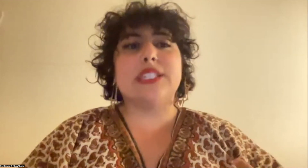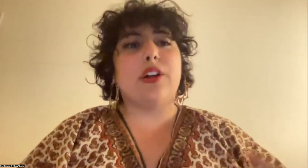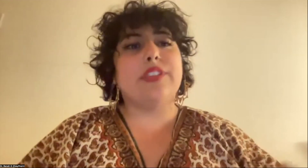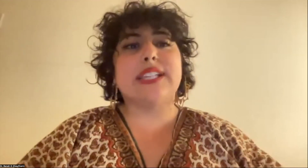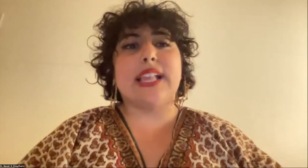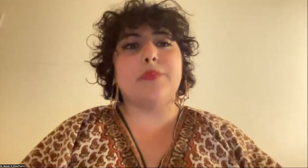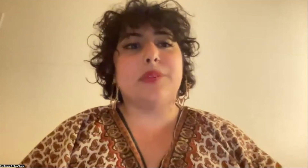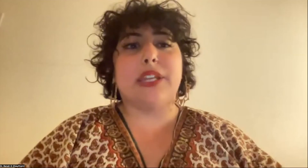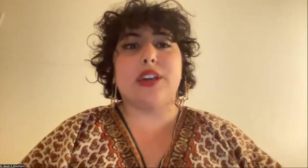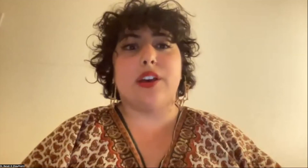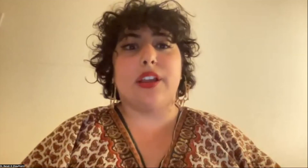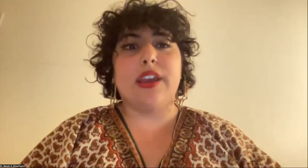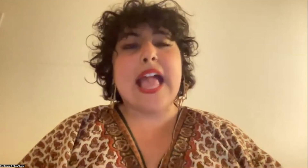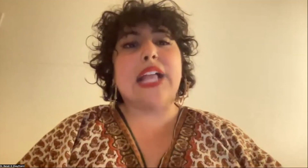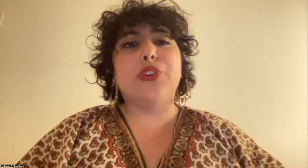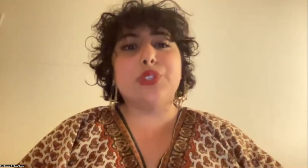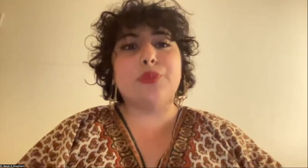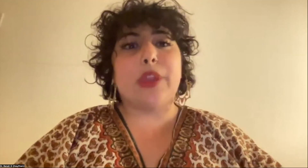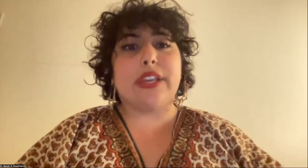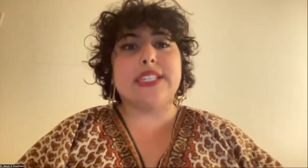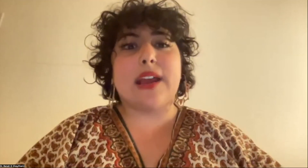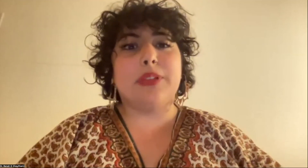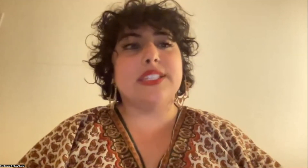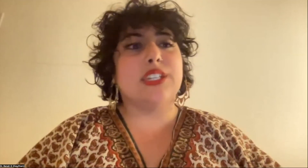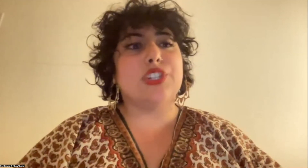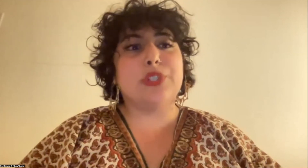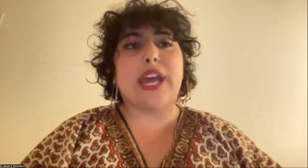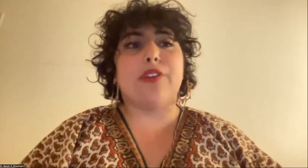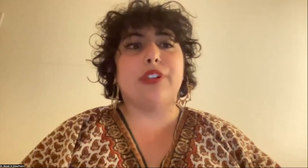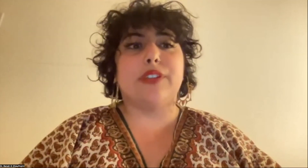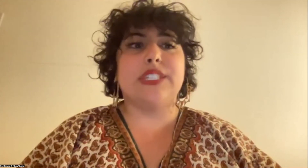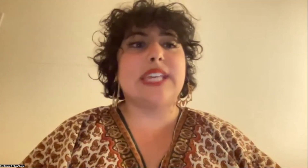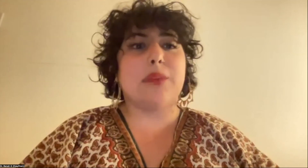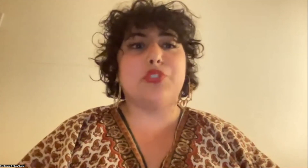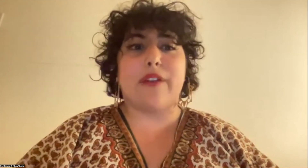dissolve these clamps on my tongue? I use Sumerian tablets and Egyptian hieroglyphs to time travel.